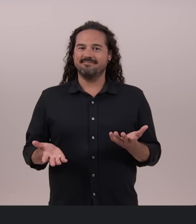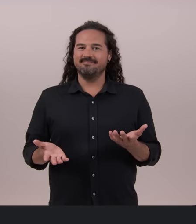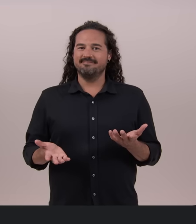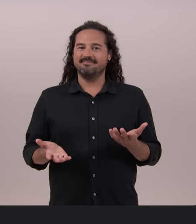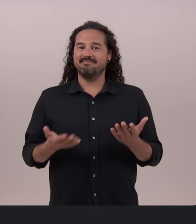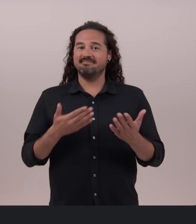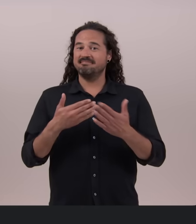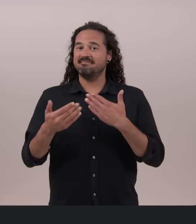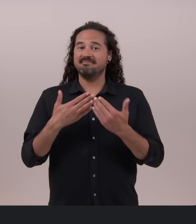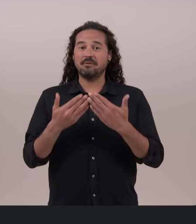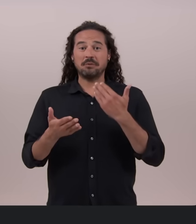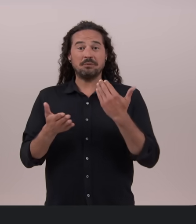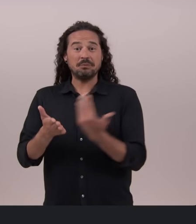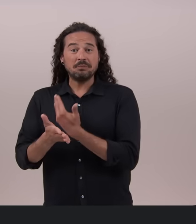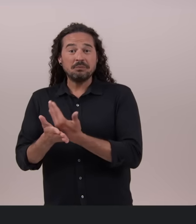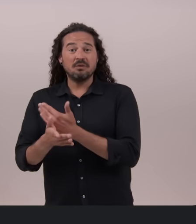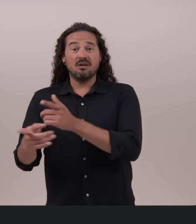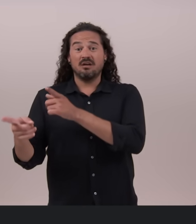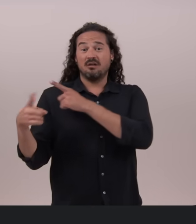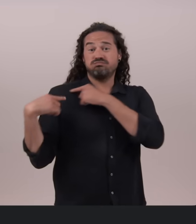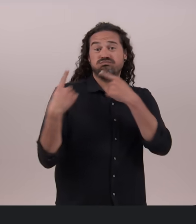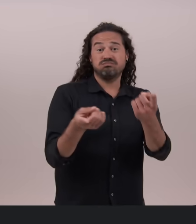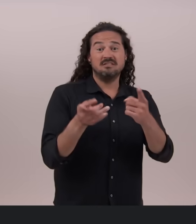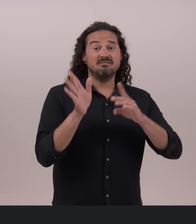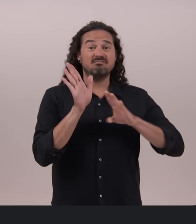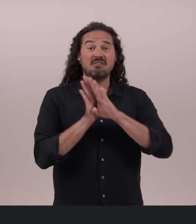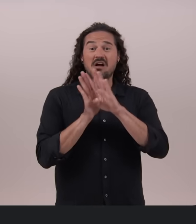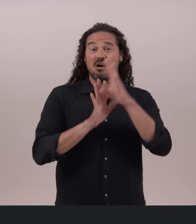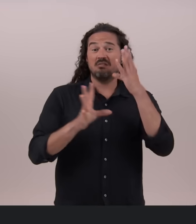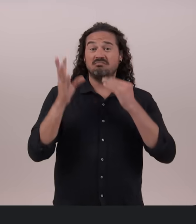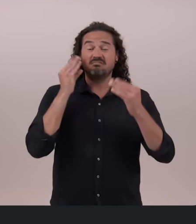in your development journey, we want to make it fast and easy